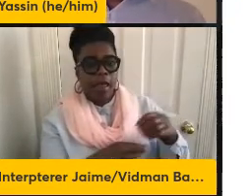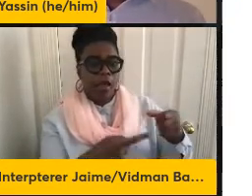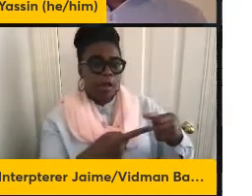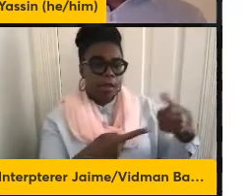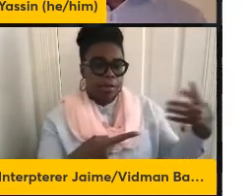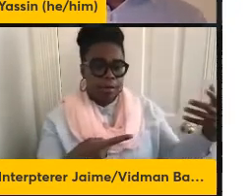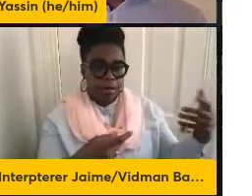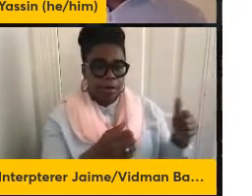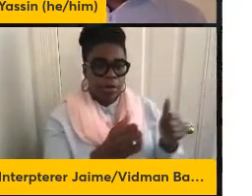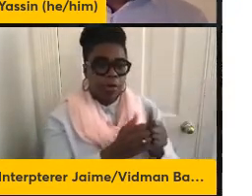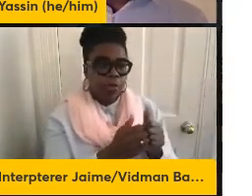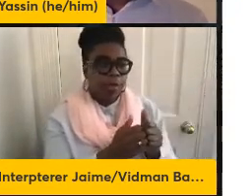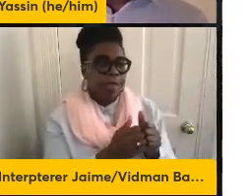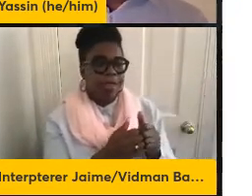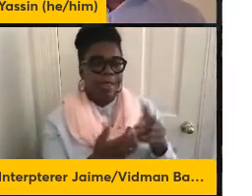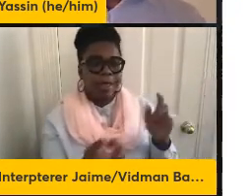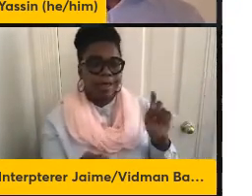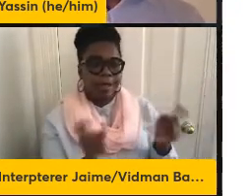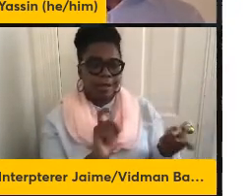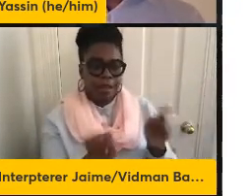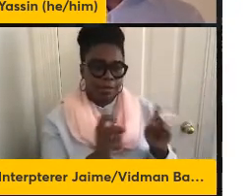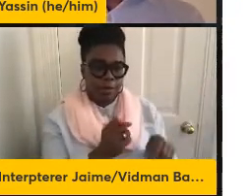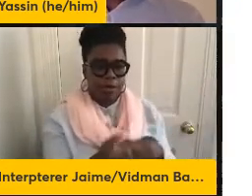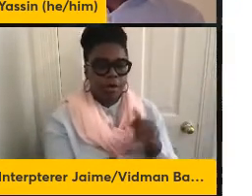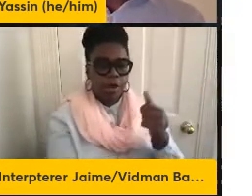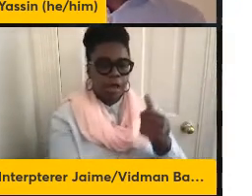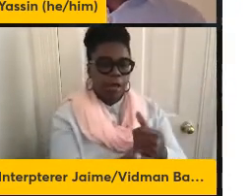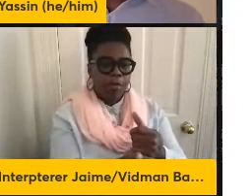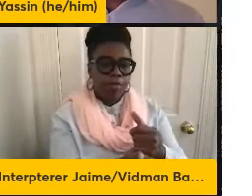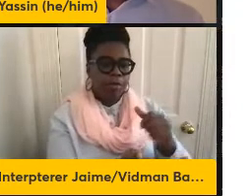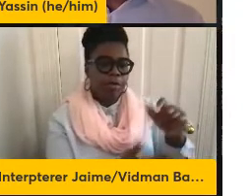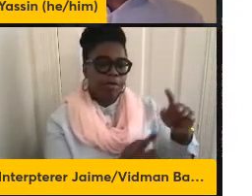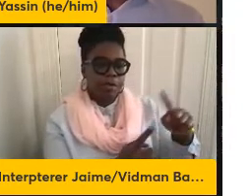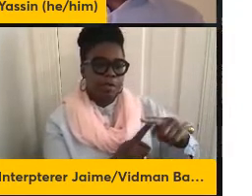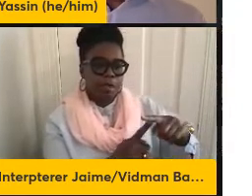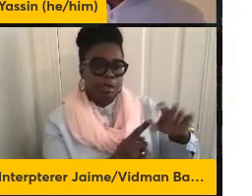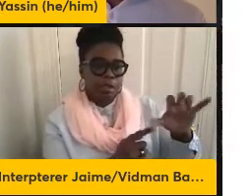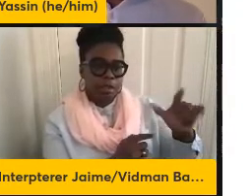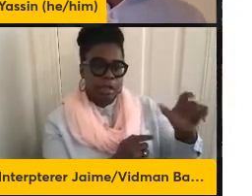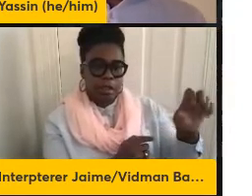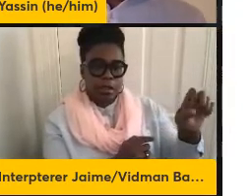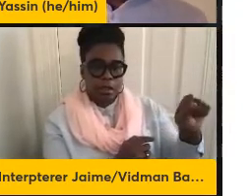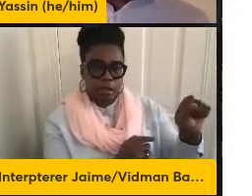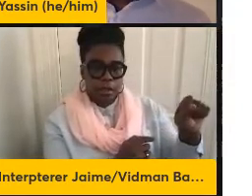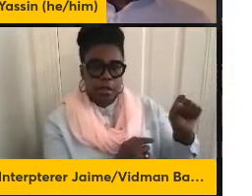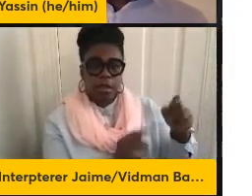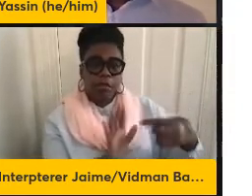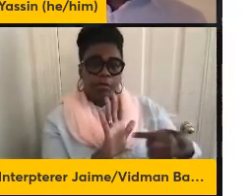adaptive immune cells by helper T cells and the different subsets of helper T cells. So, for instance, if you have a